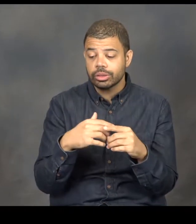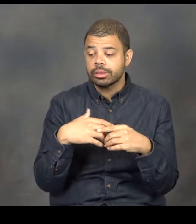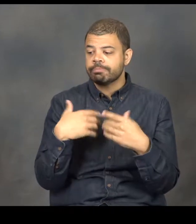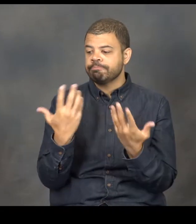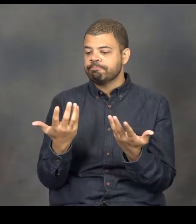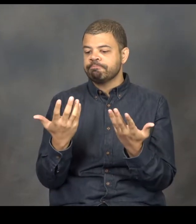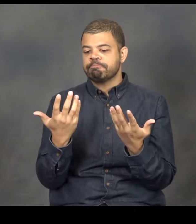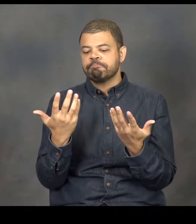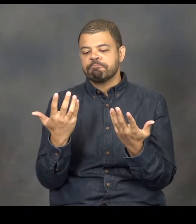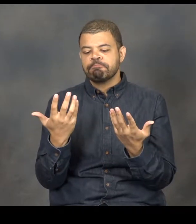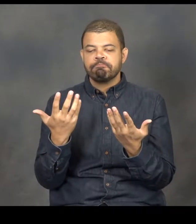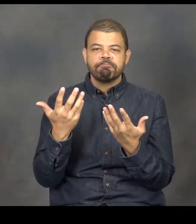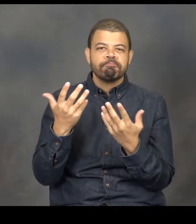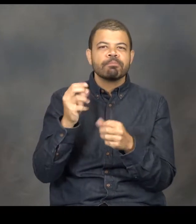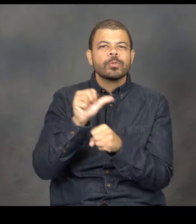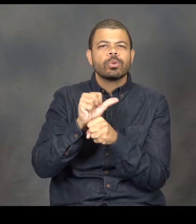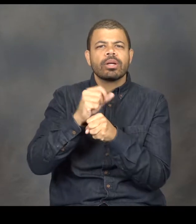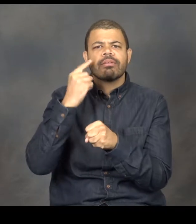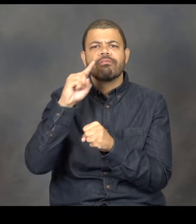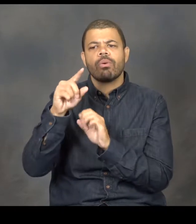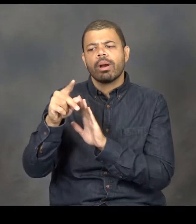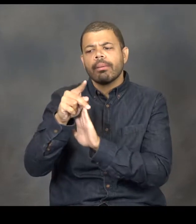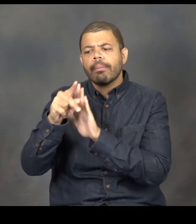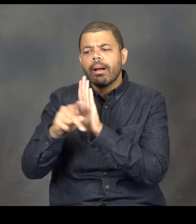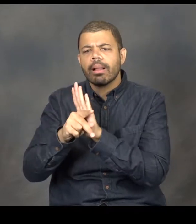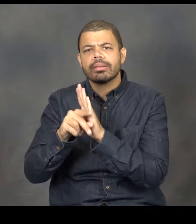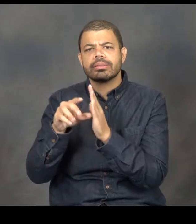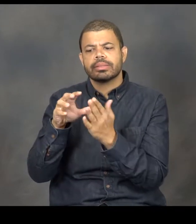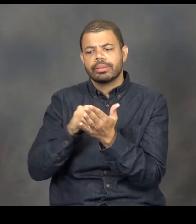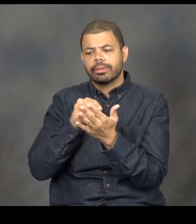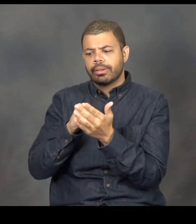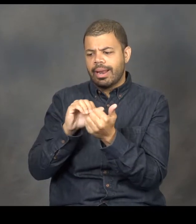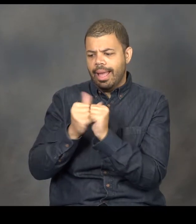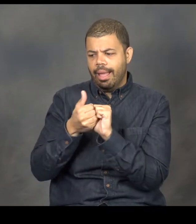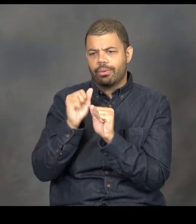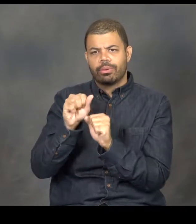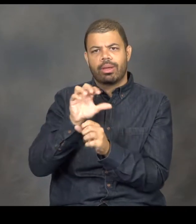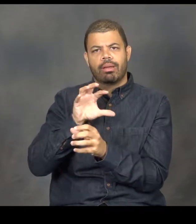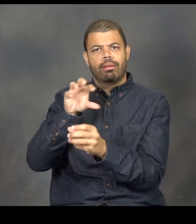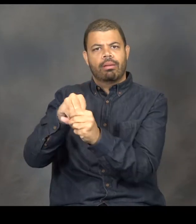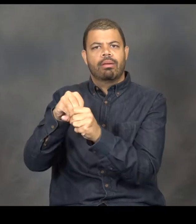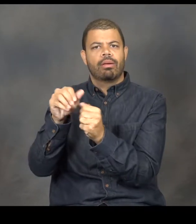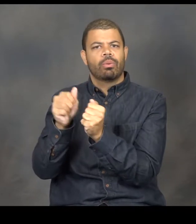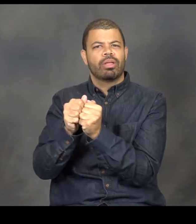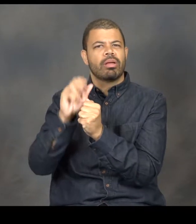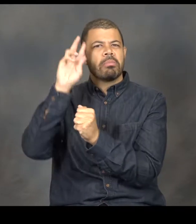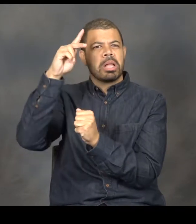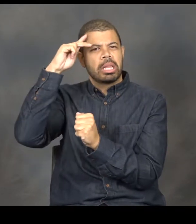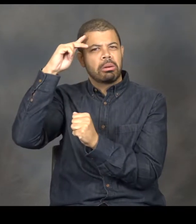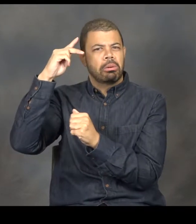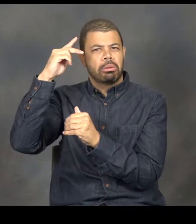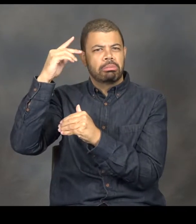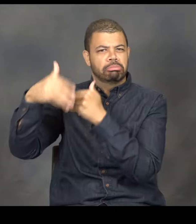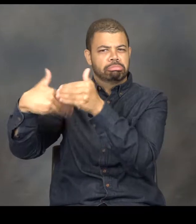with community engagement education with working on policy